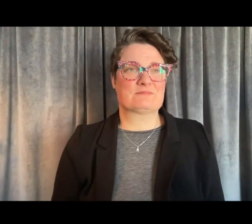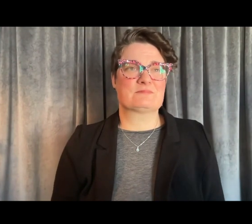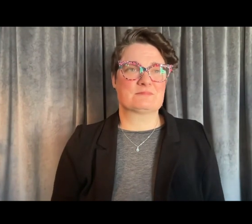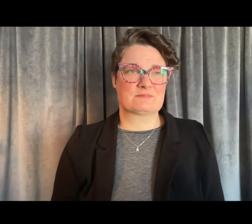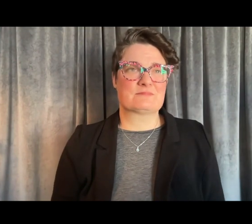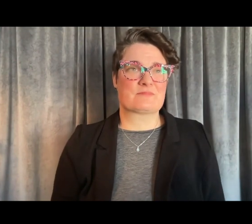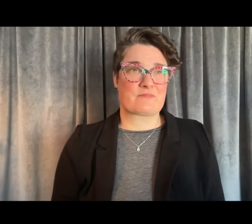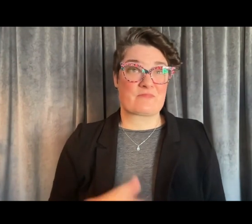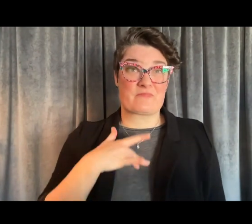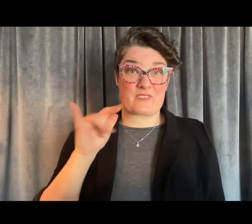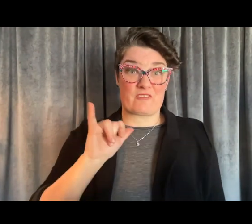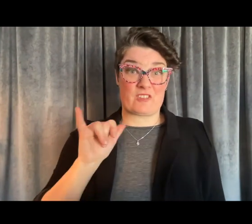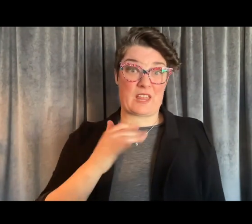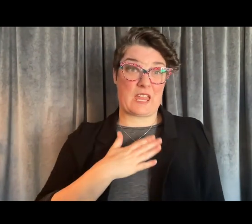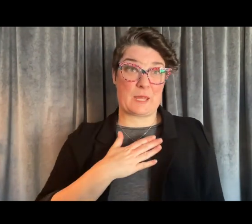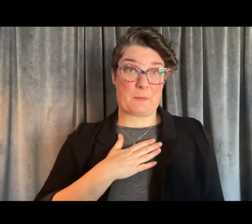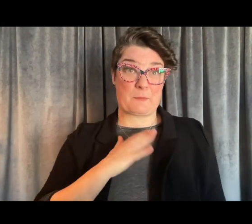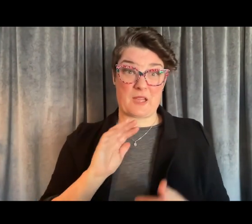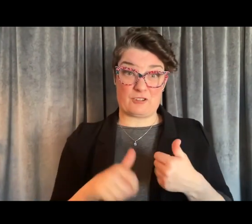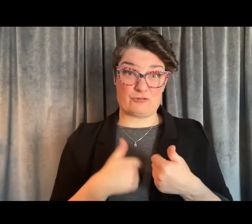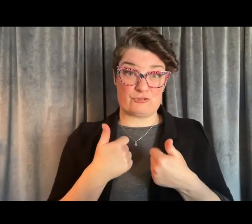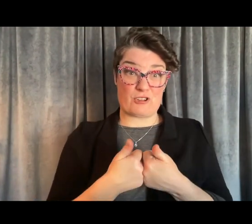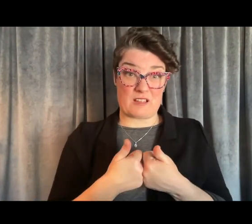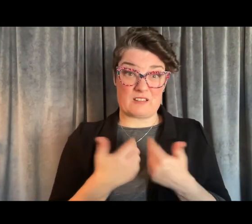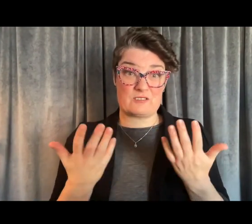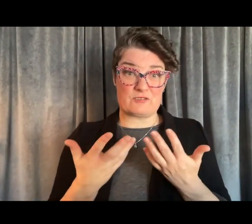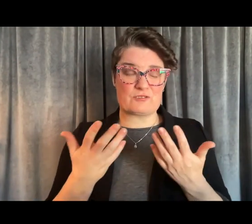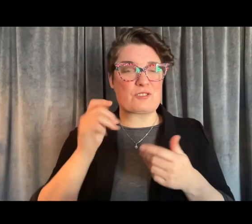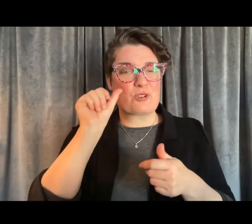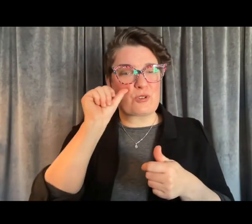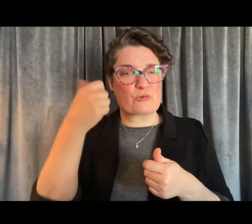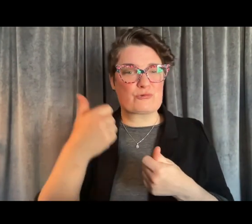Socket: You know, I feel like my challenge was to remember the